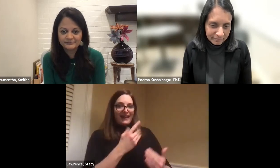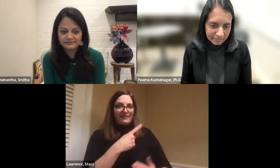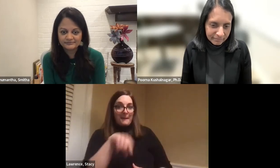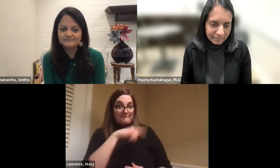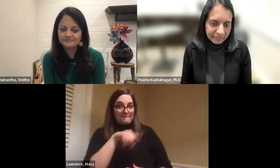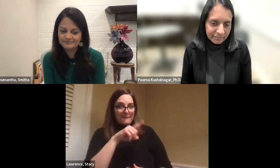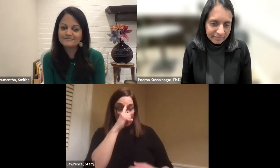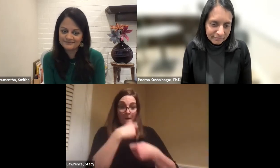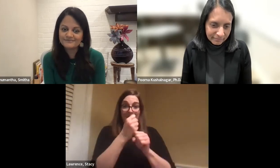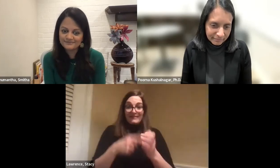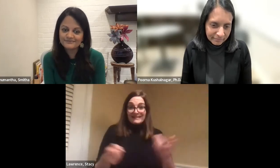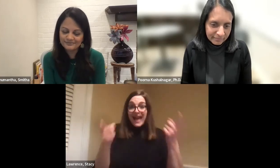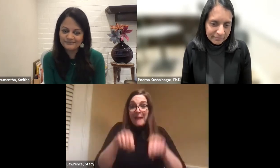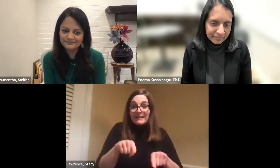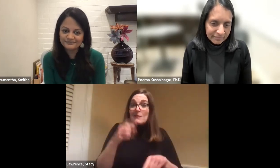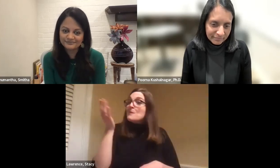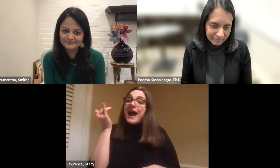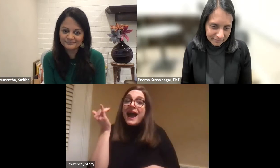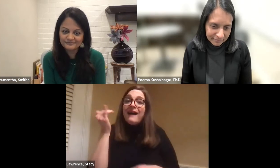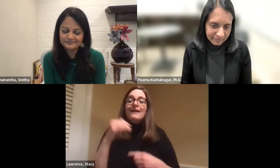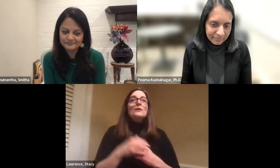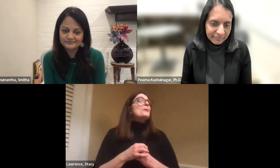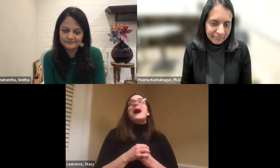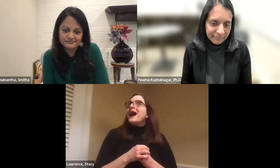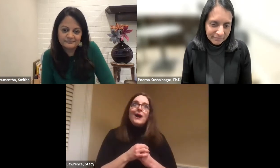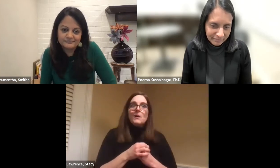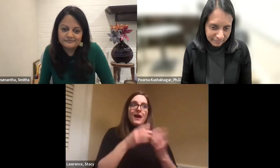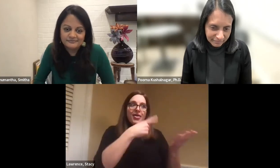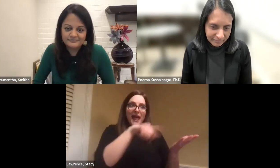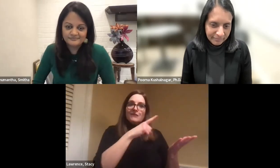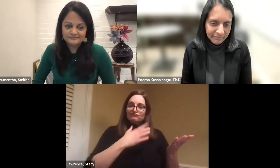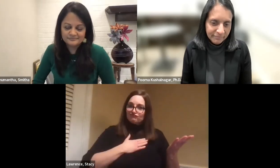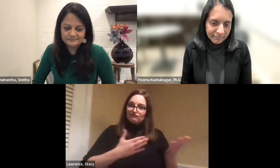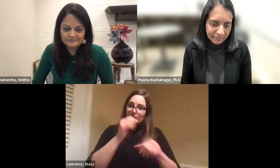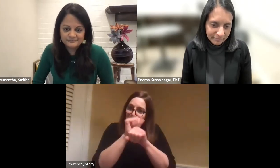hats off to them. We have to thank the two of them for making tonight's webinar happen.